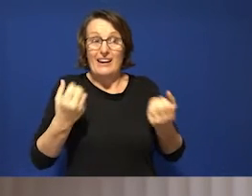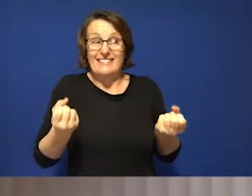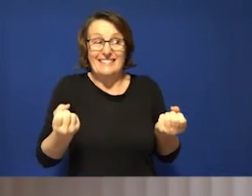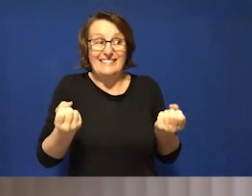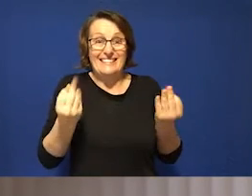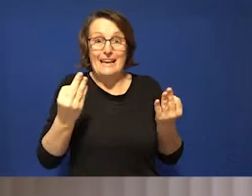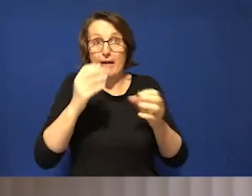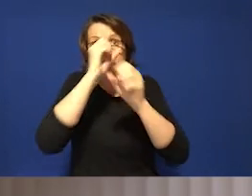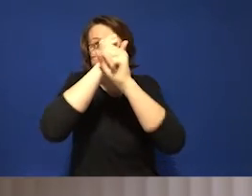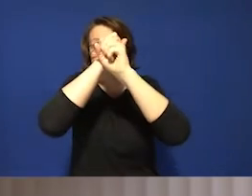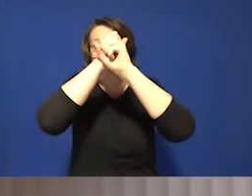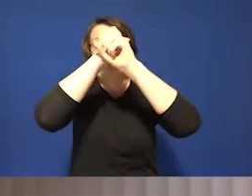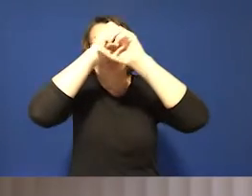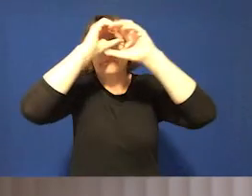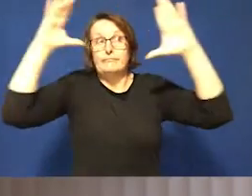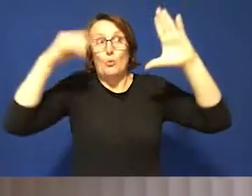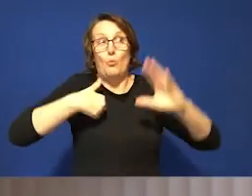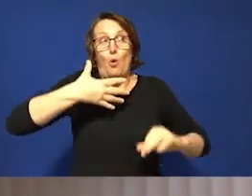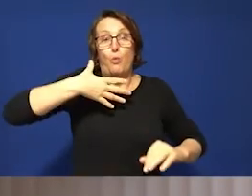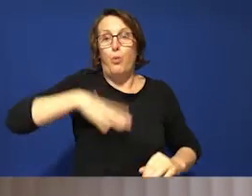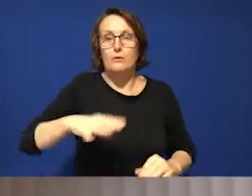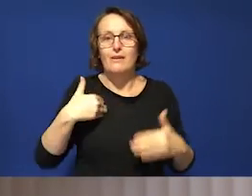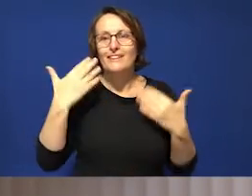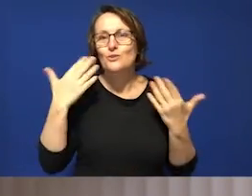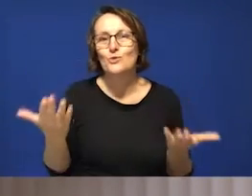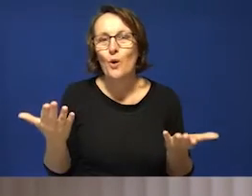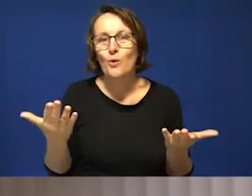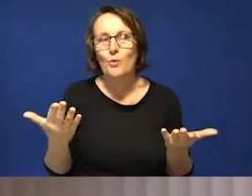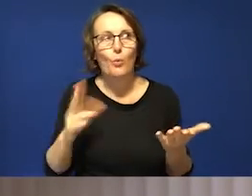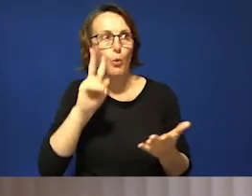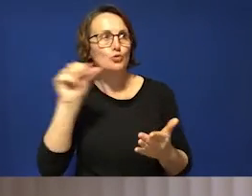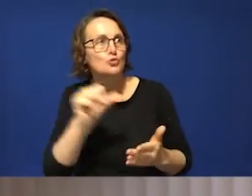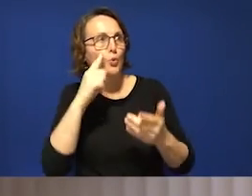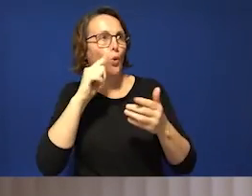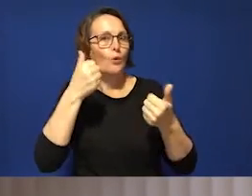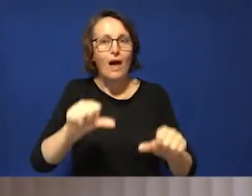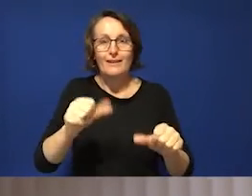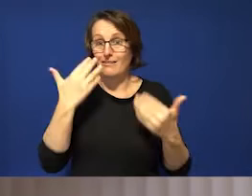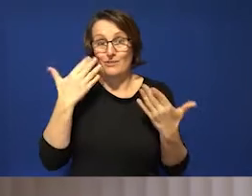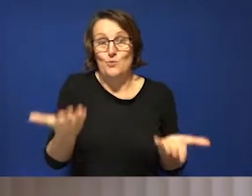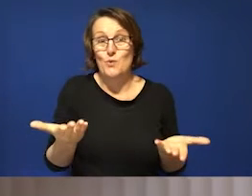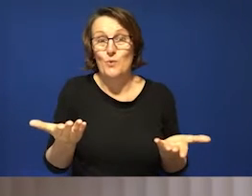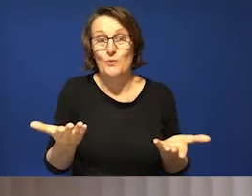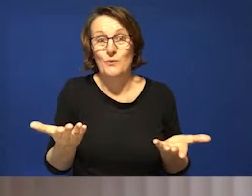any preconceived ideas of what something like this should look like on the contrary.